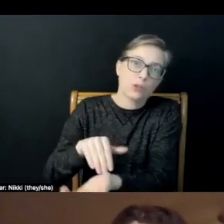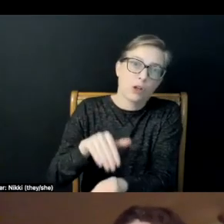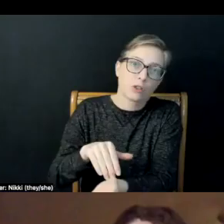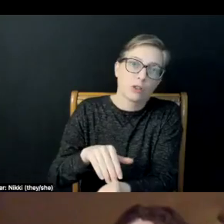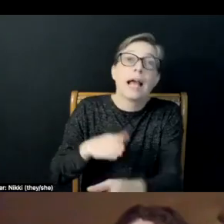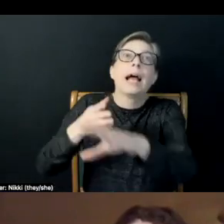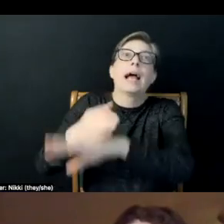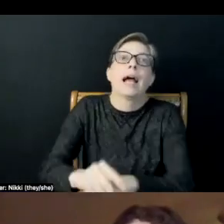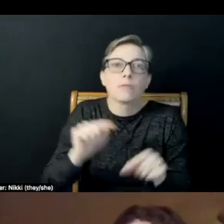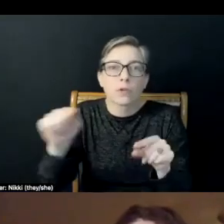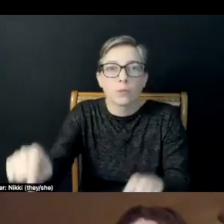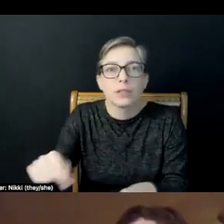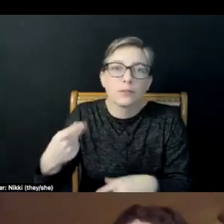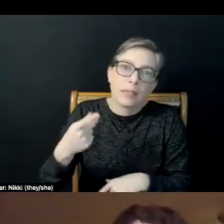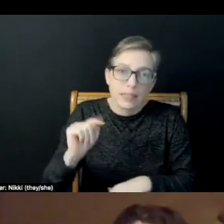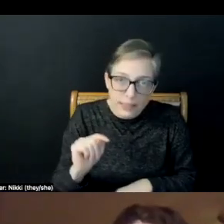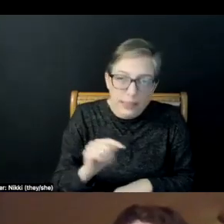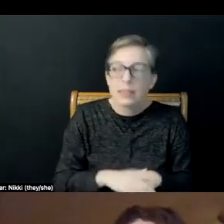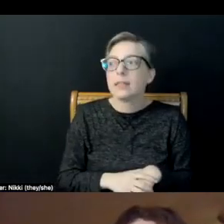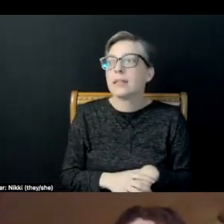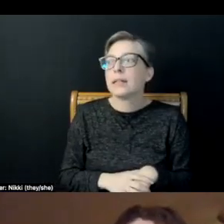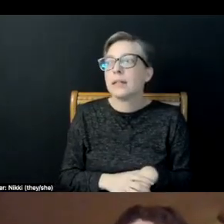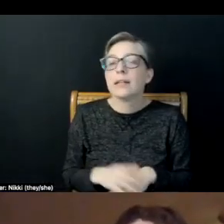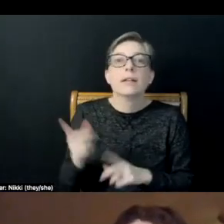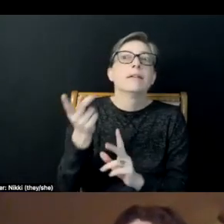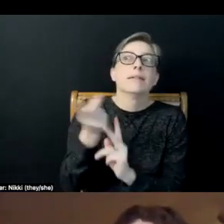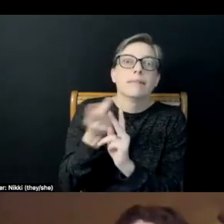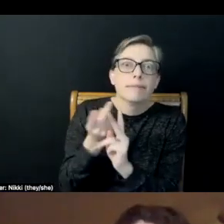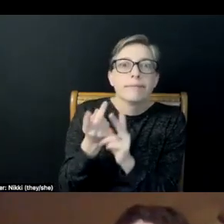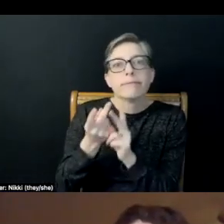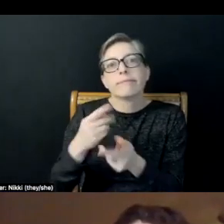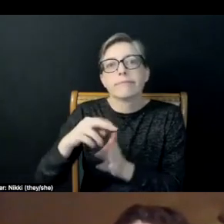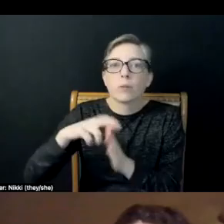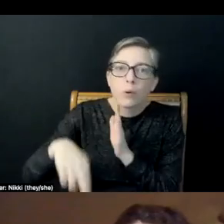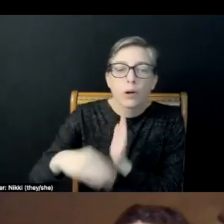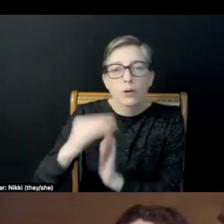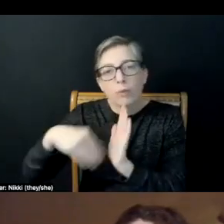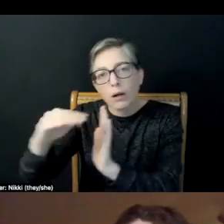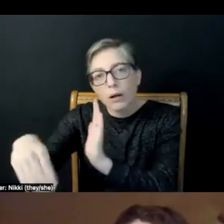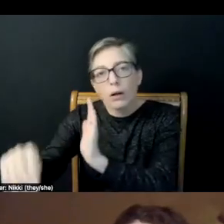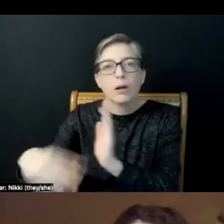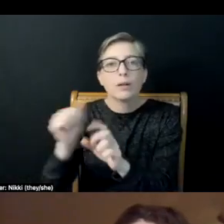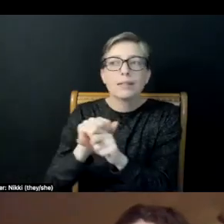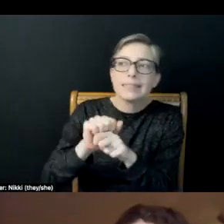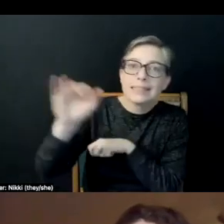having them write up a report about what I needed and then having a wheelchair specialist actually fit me for the chair.